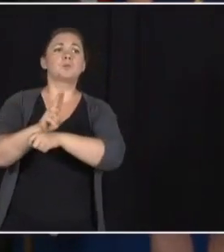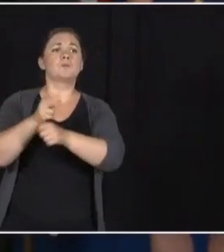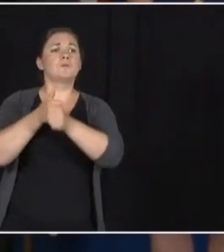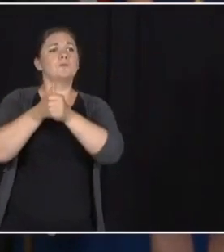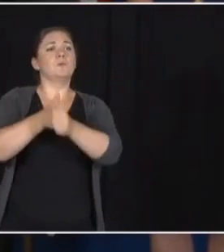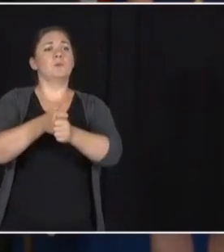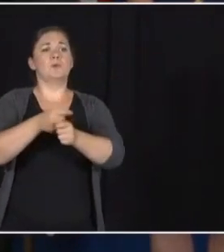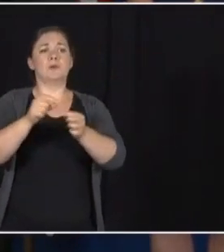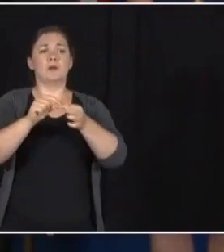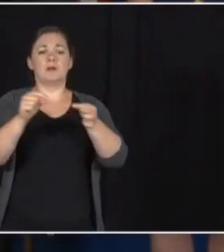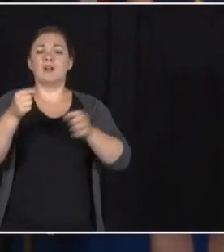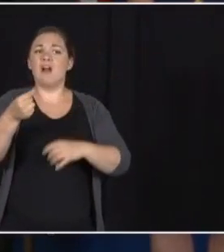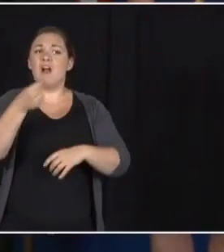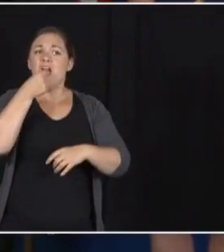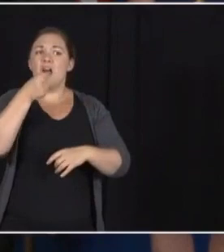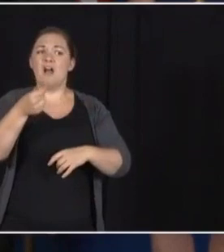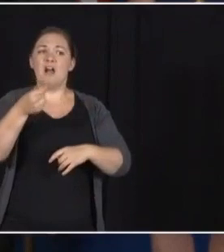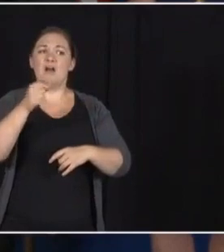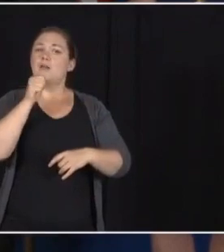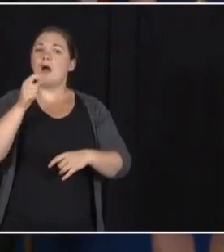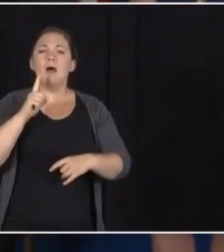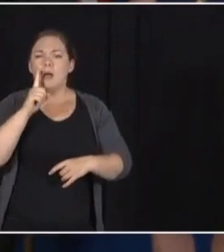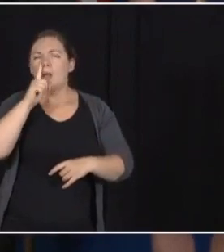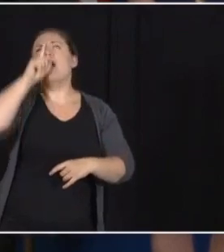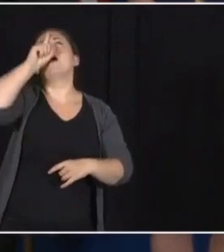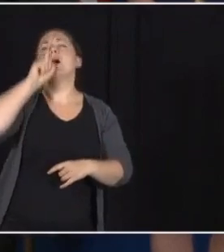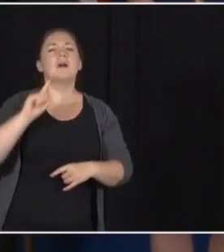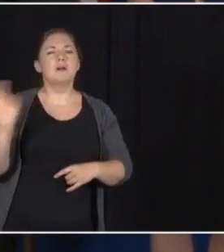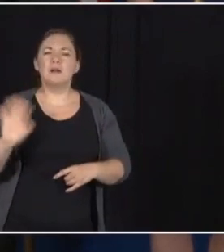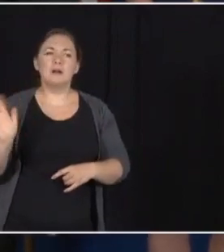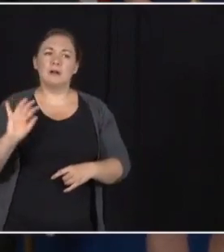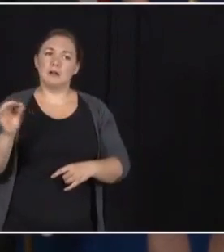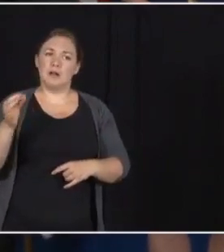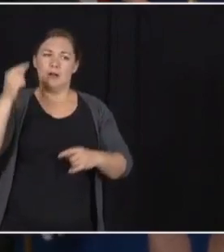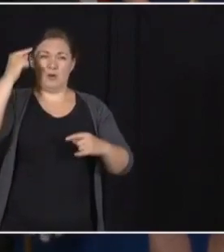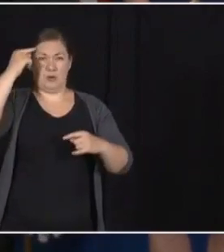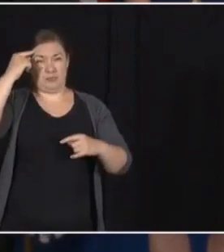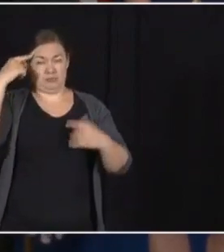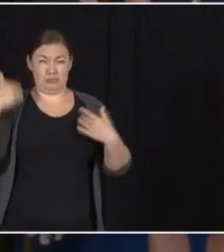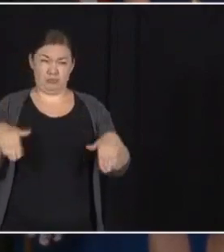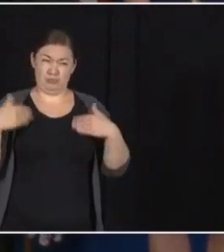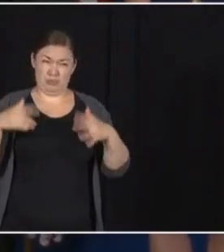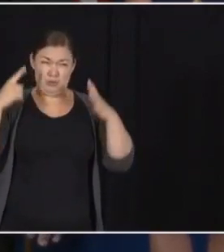You see in other jurisdictions that testing methods they're using the test as opposed to sticking the swab half